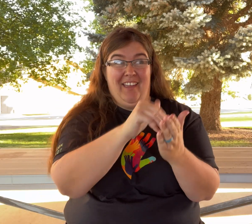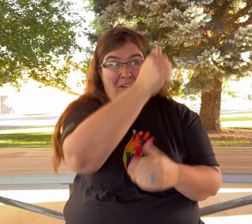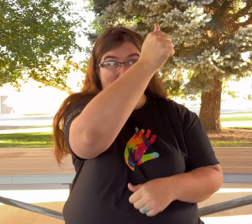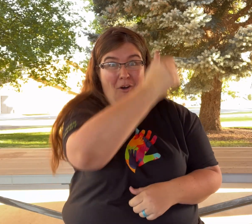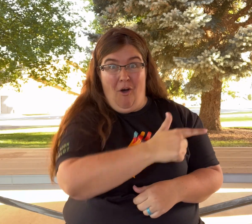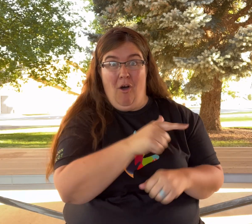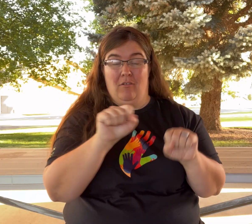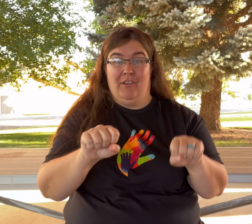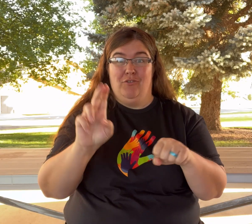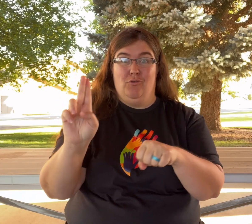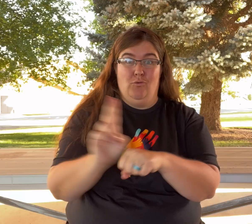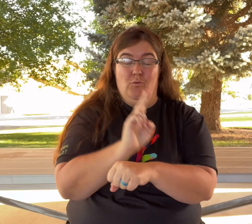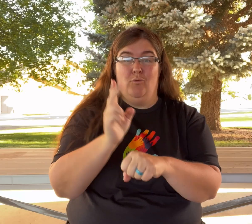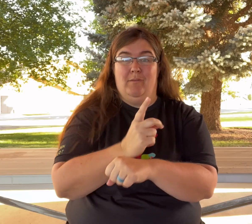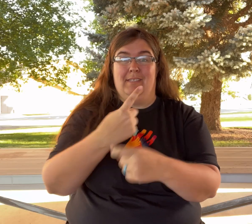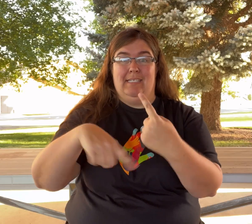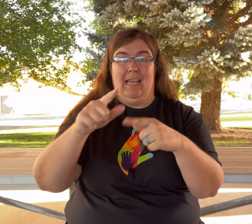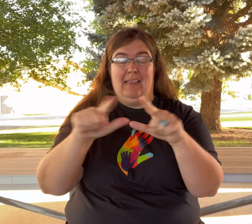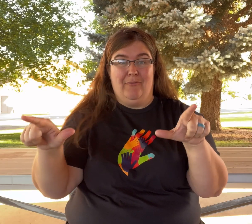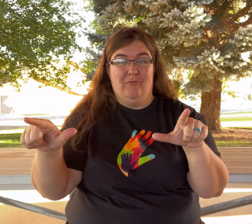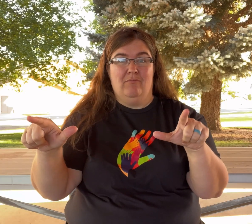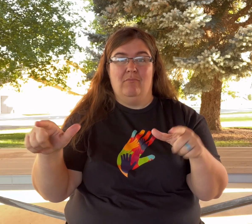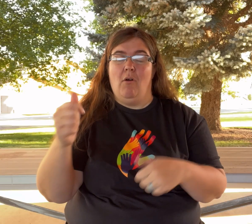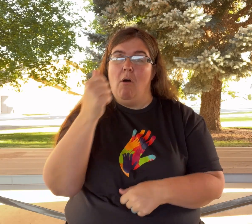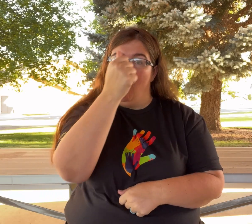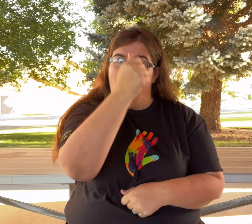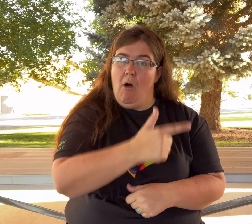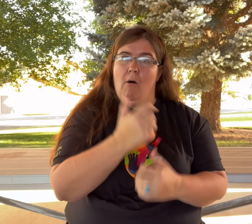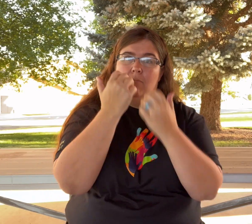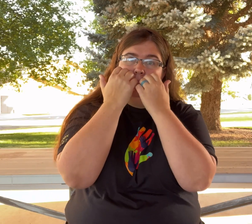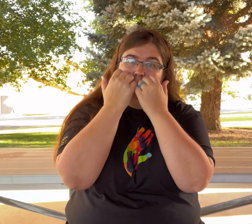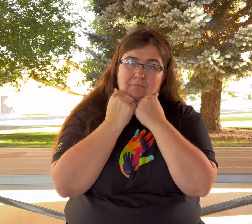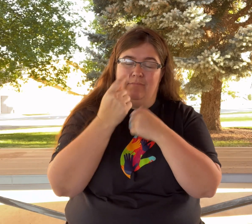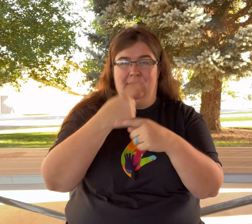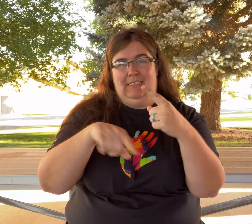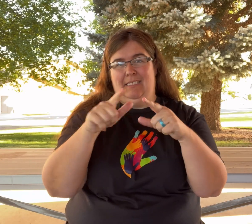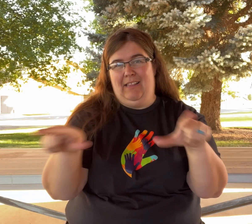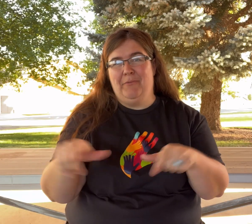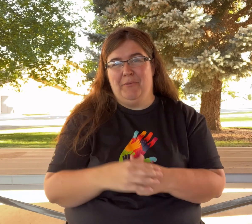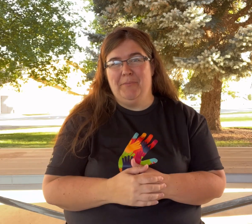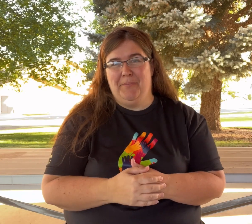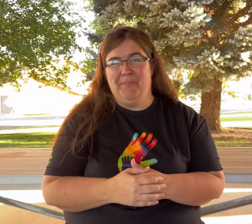again, all of these people in the second group use sign language and cherish sign language.